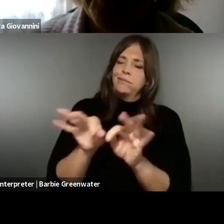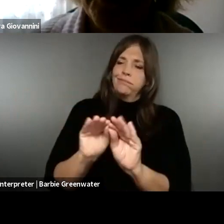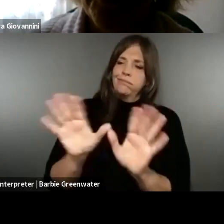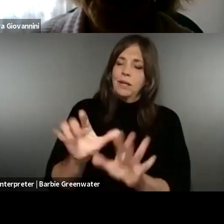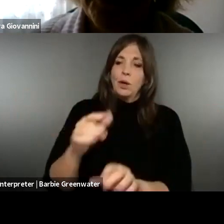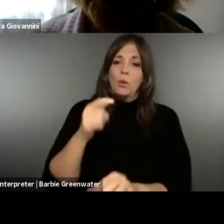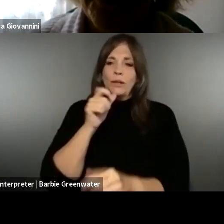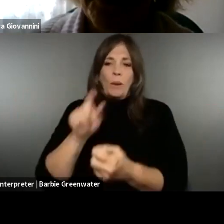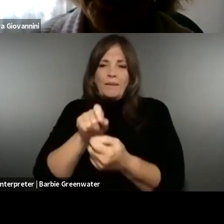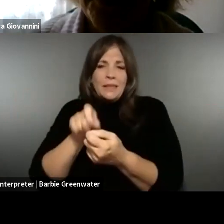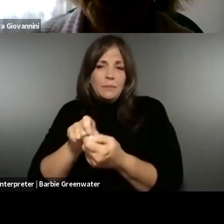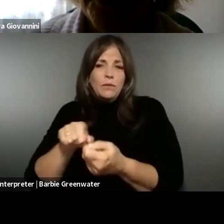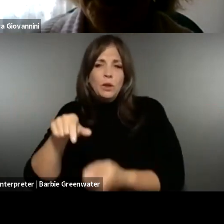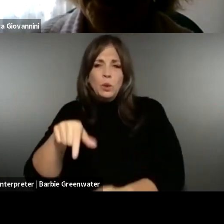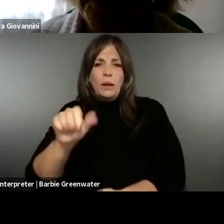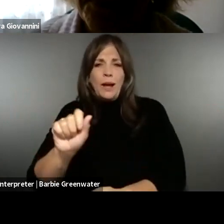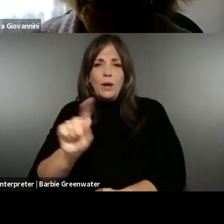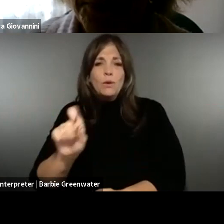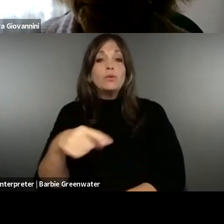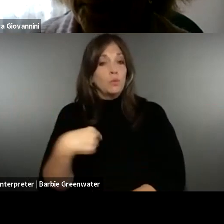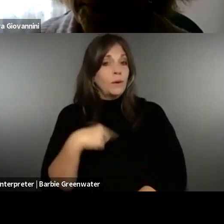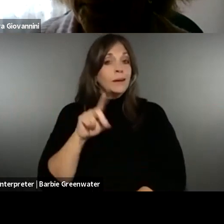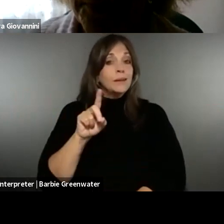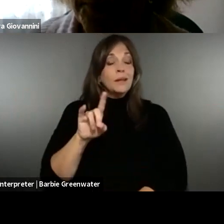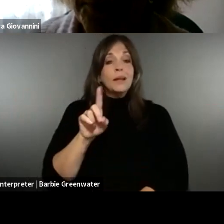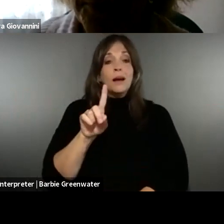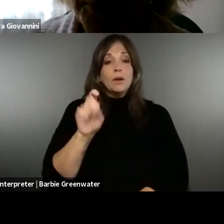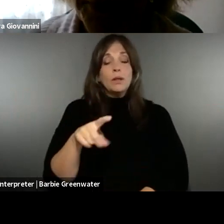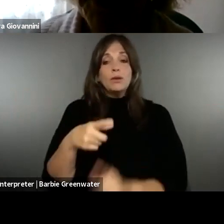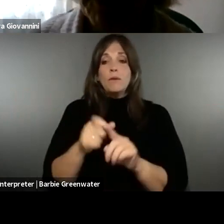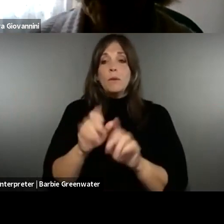put, thank you, Chiara Giovannini, that's very good. We don't have any